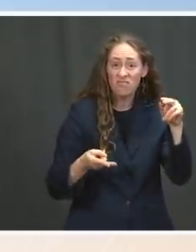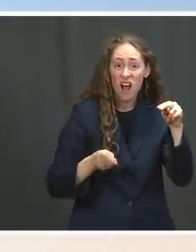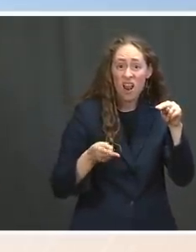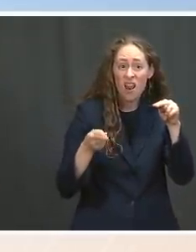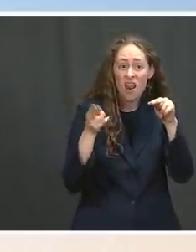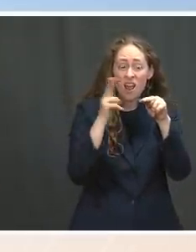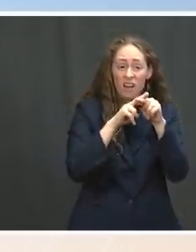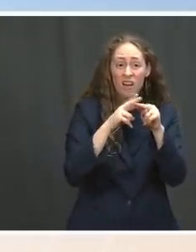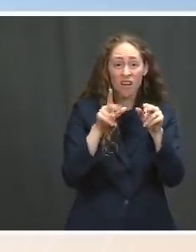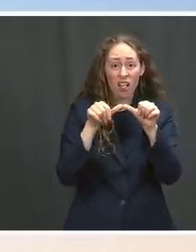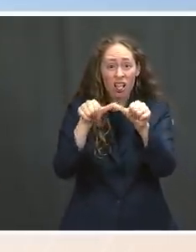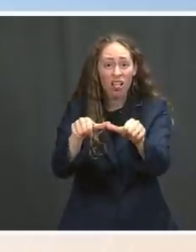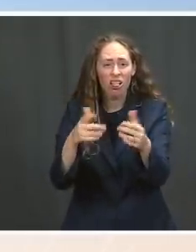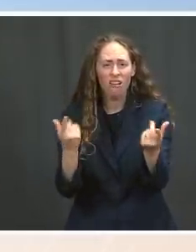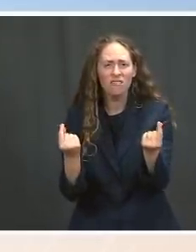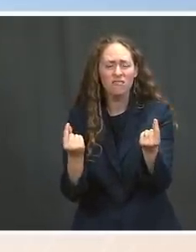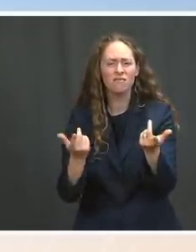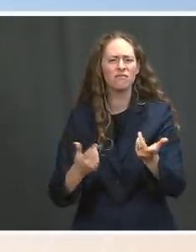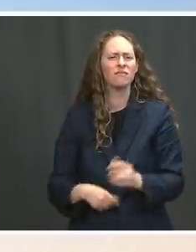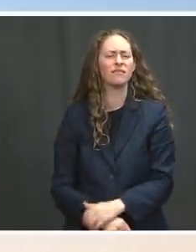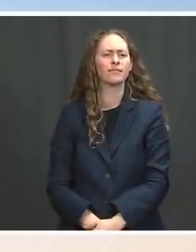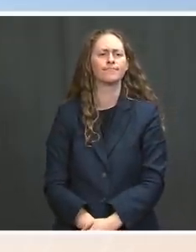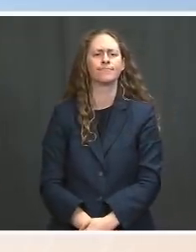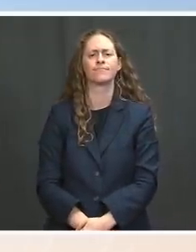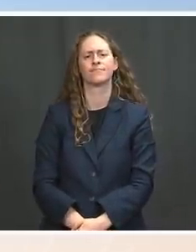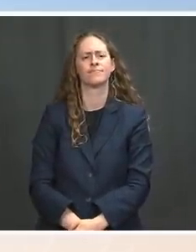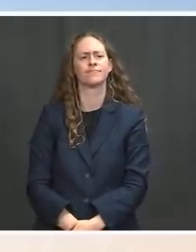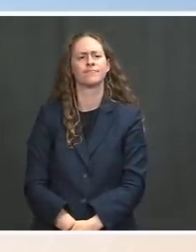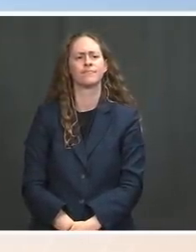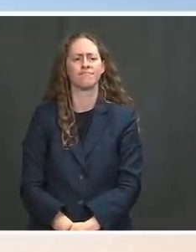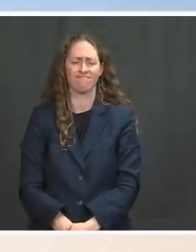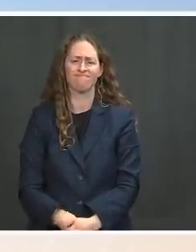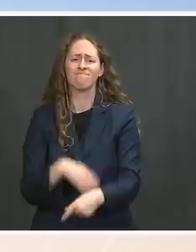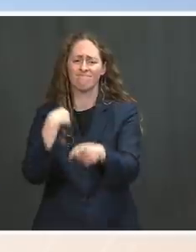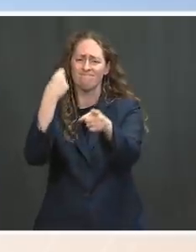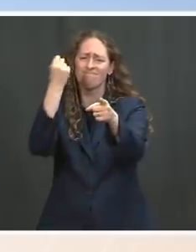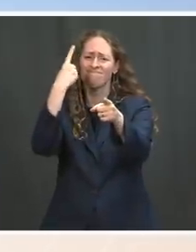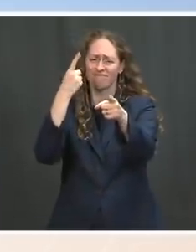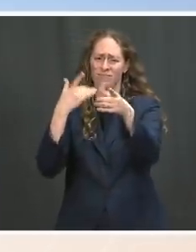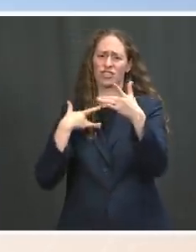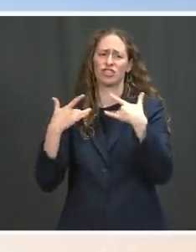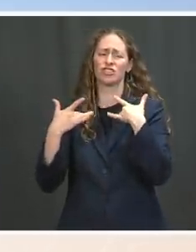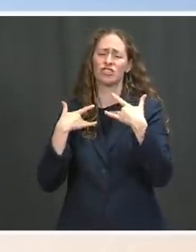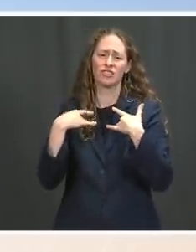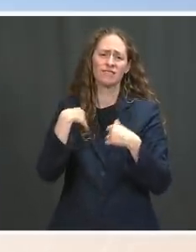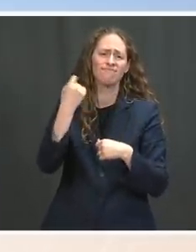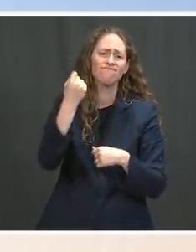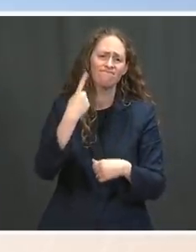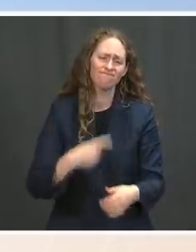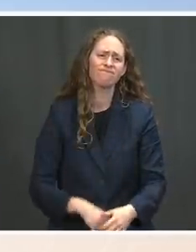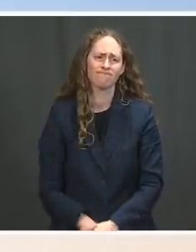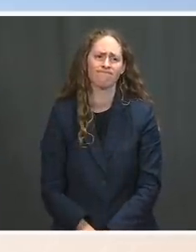Secretary Buttigieg: Well, my message is that we understand these concerns; that we've seen that, in a lot of the impacted geographies, that this is a real issue.